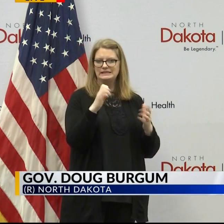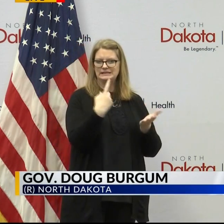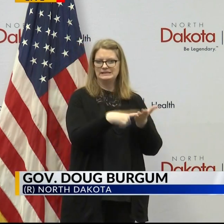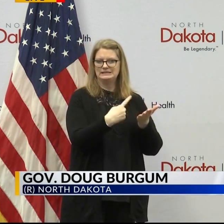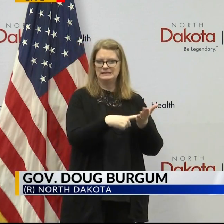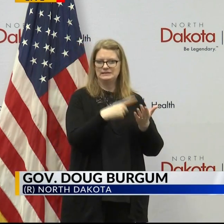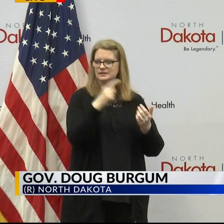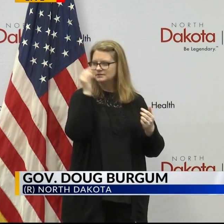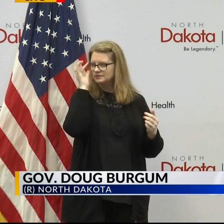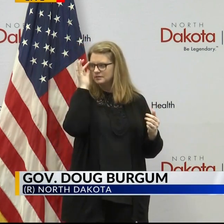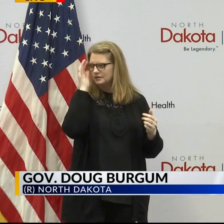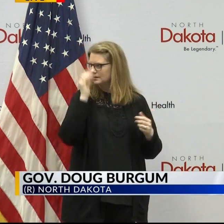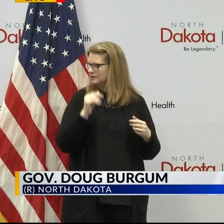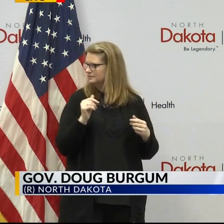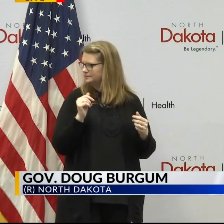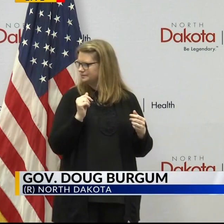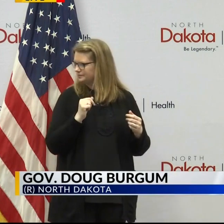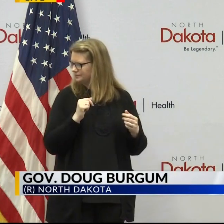FLEXIBLE AGAINST FROM THE CDC,